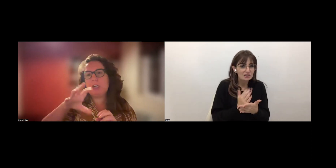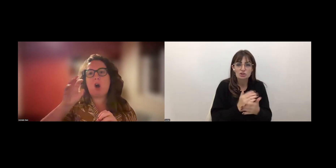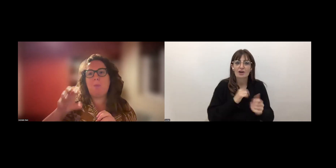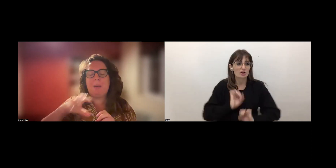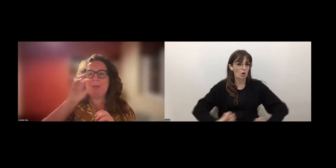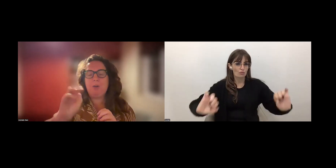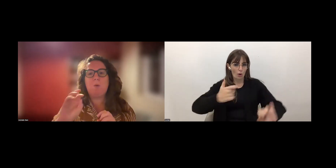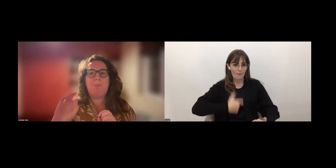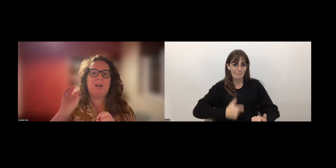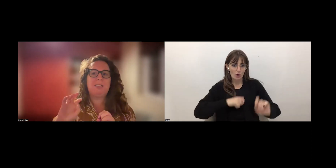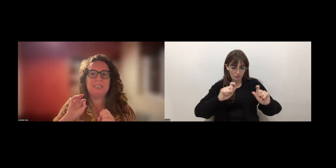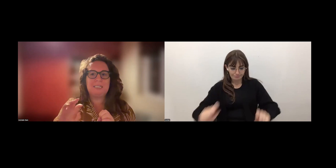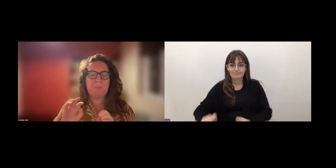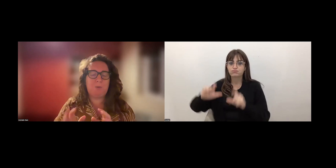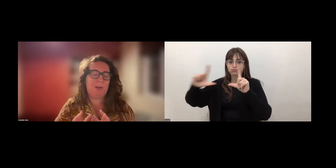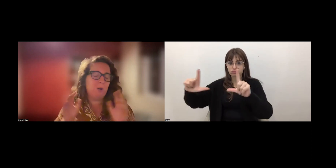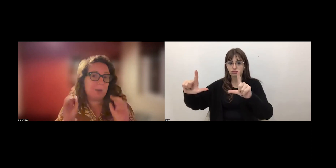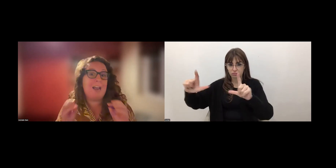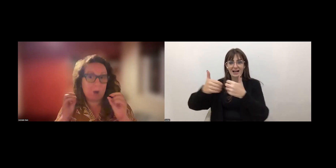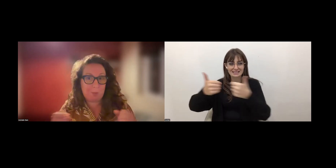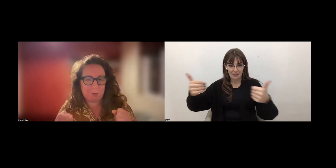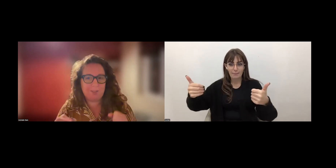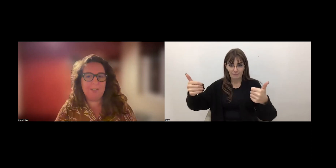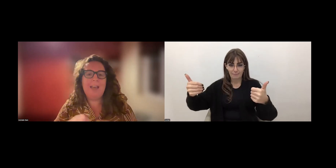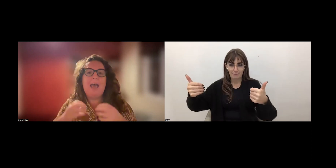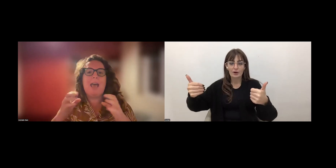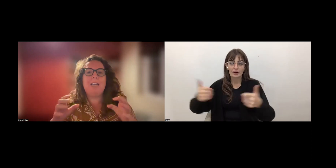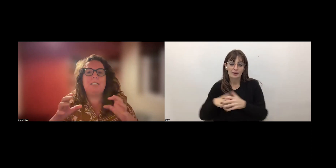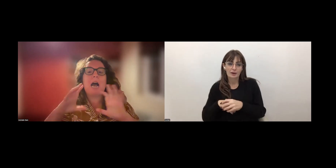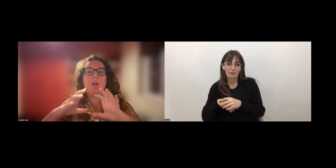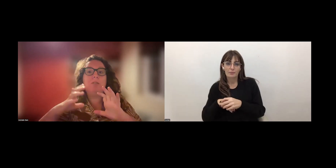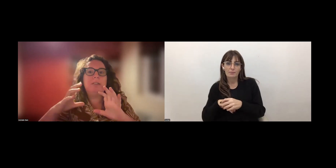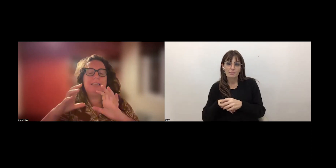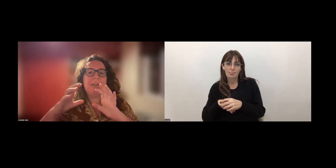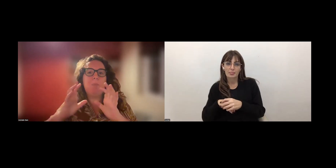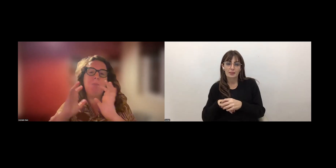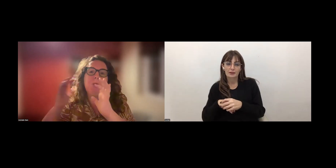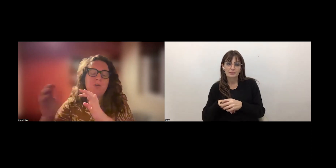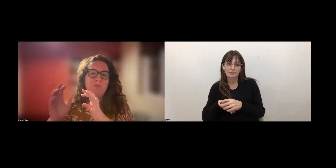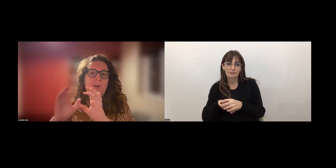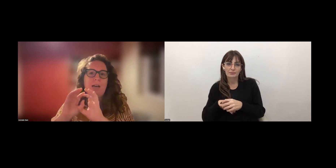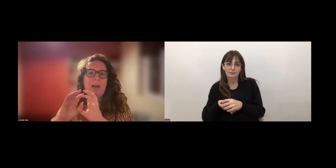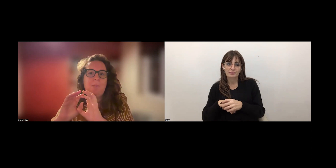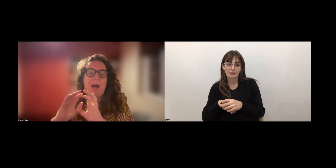going to open up in your web browser as a separate window, well, I hope it will. And then I will move